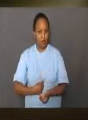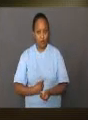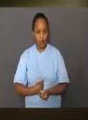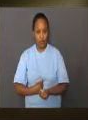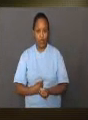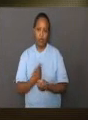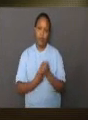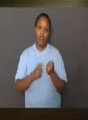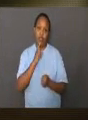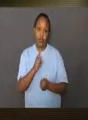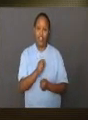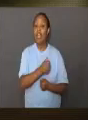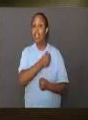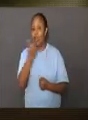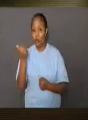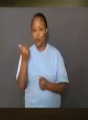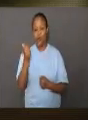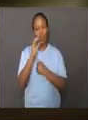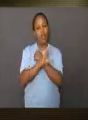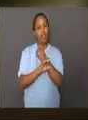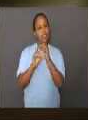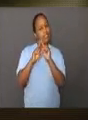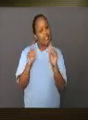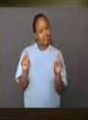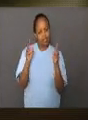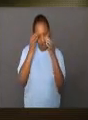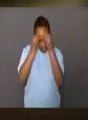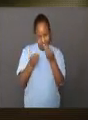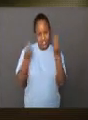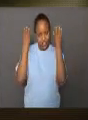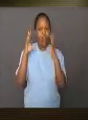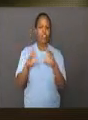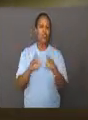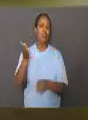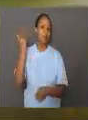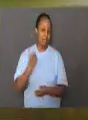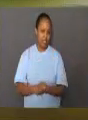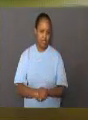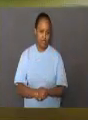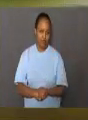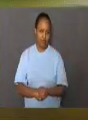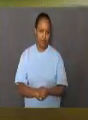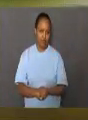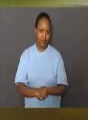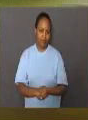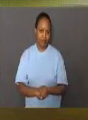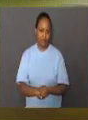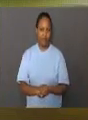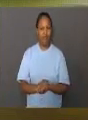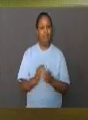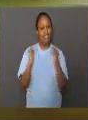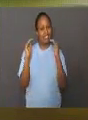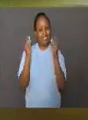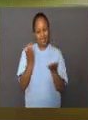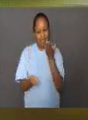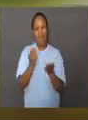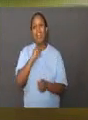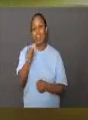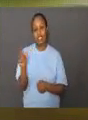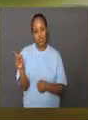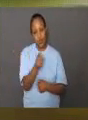ignoring whole sections of the population there was an imbalance in the distribution